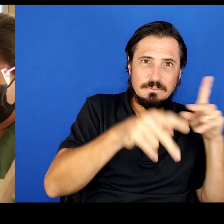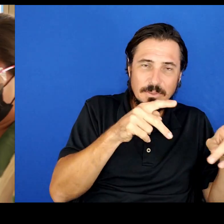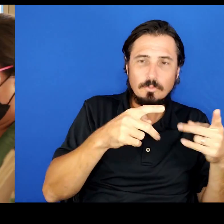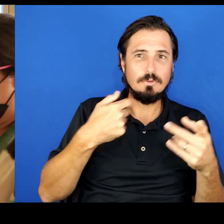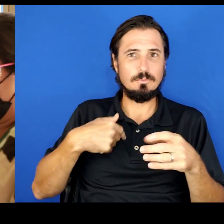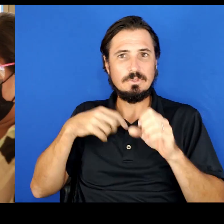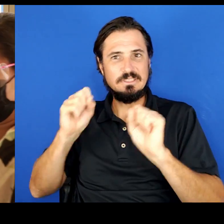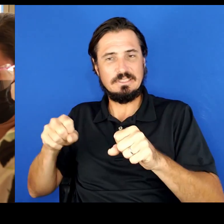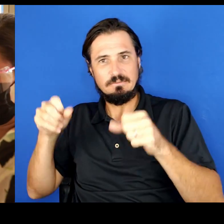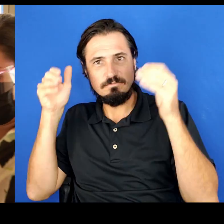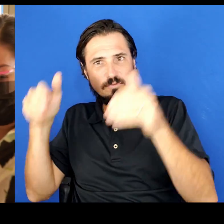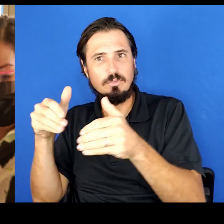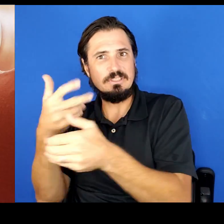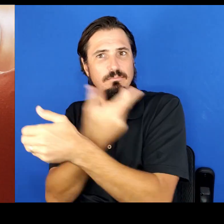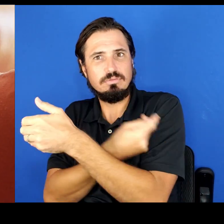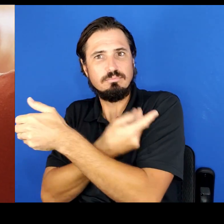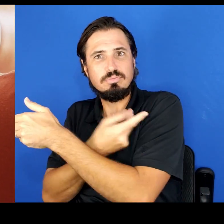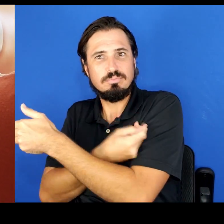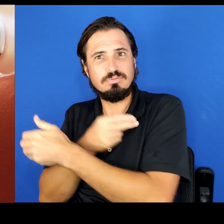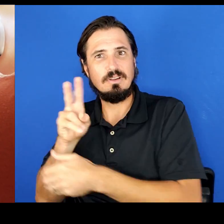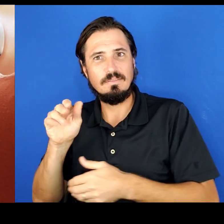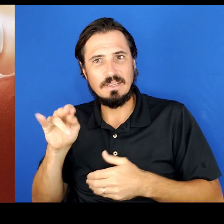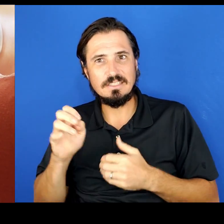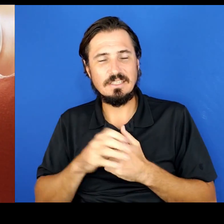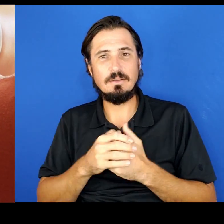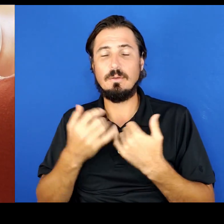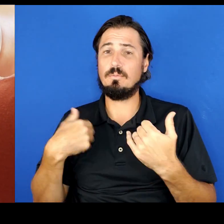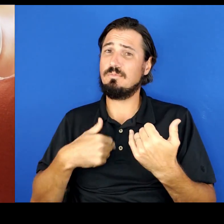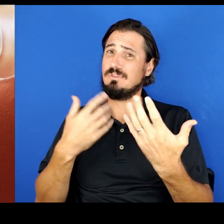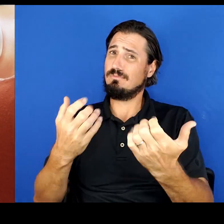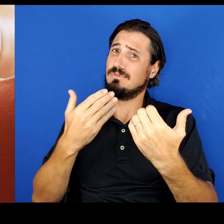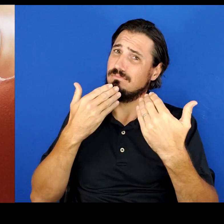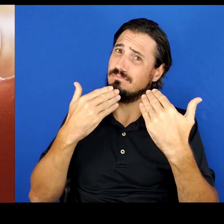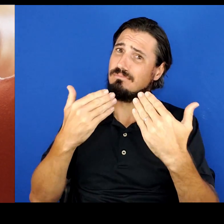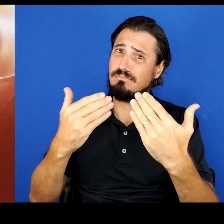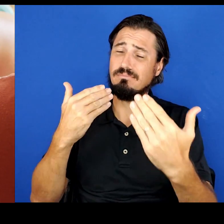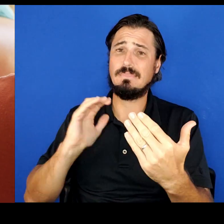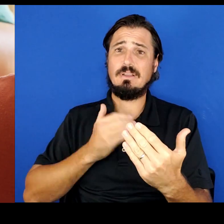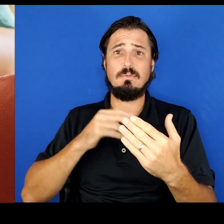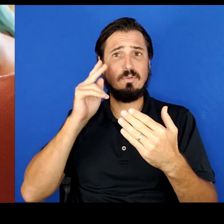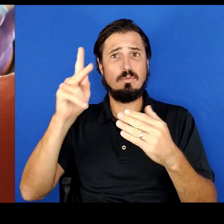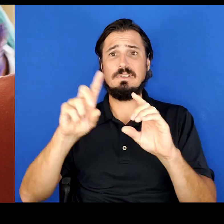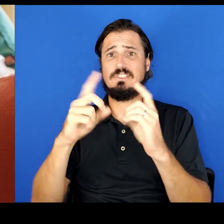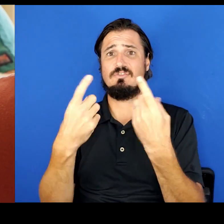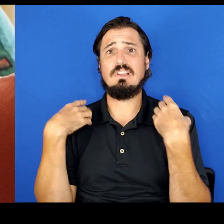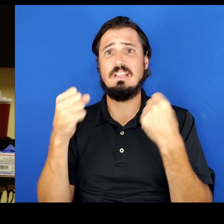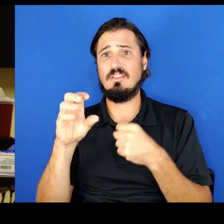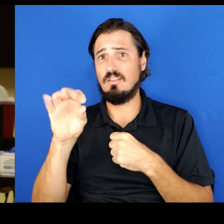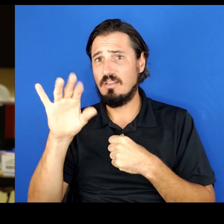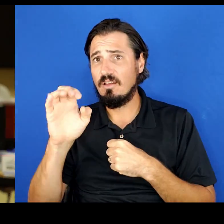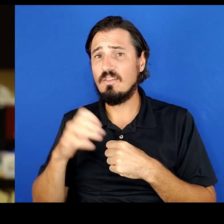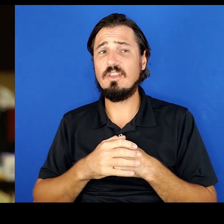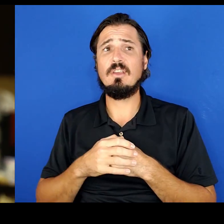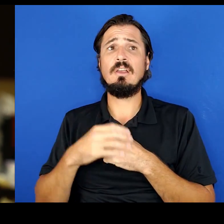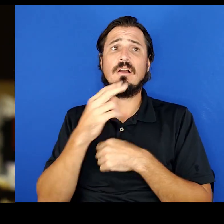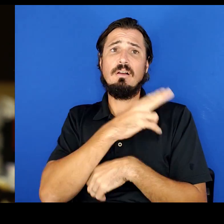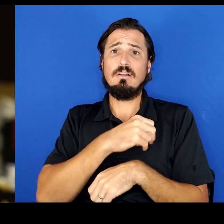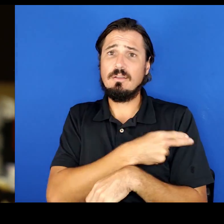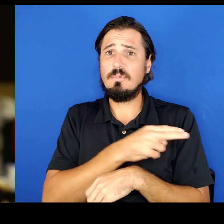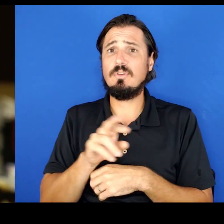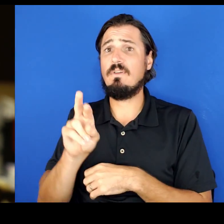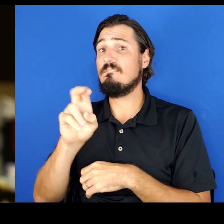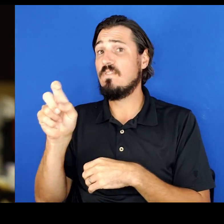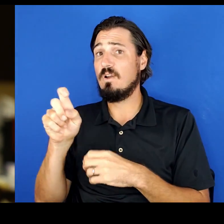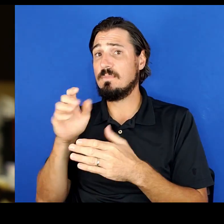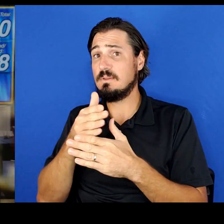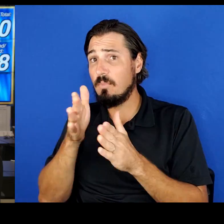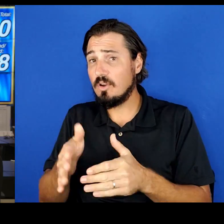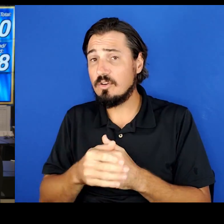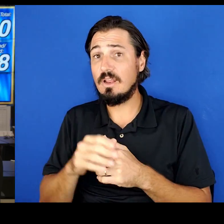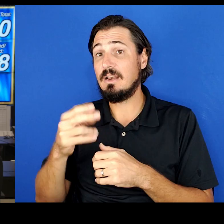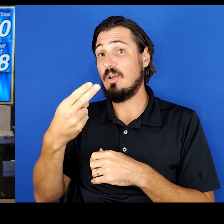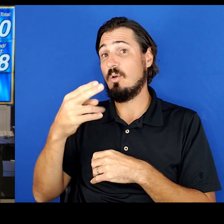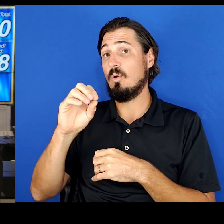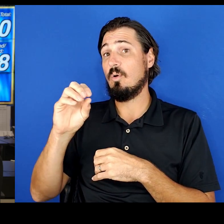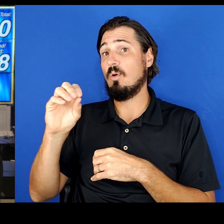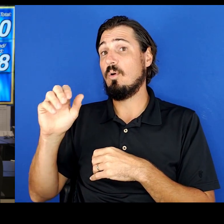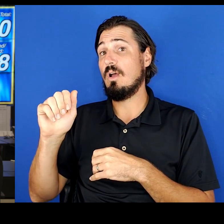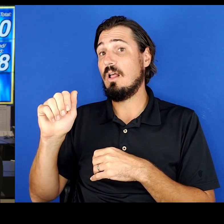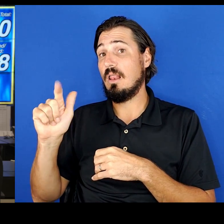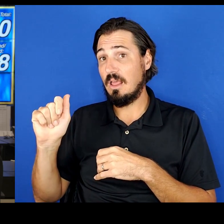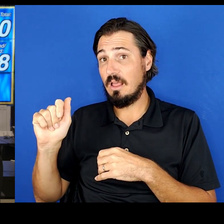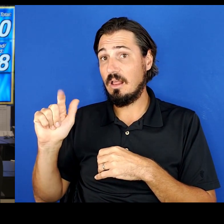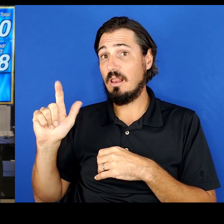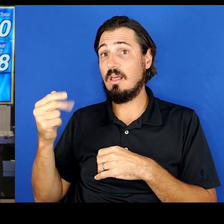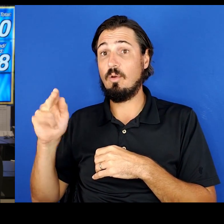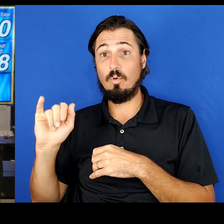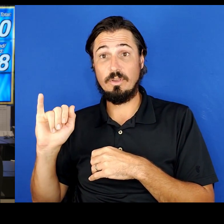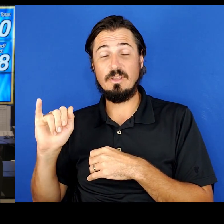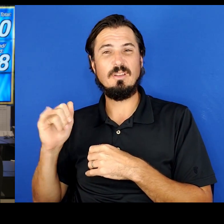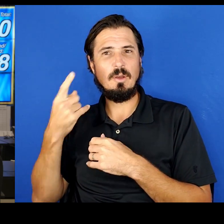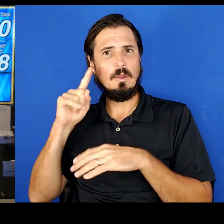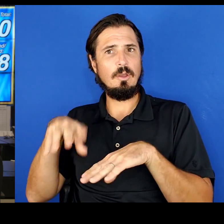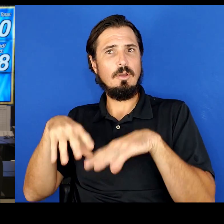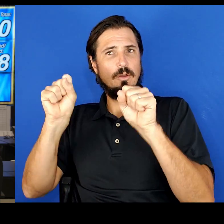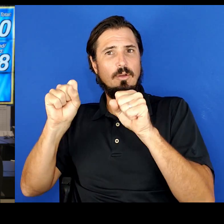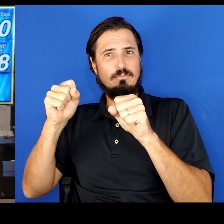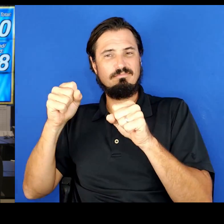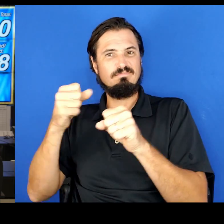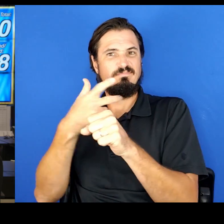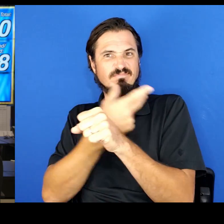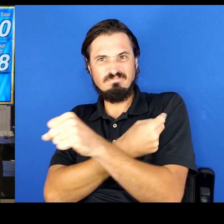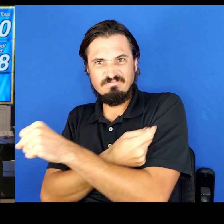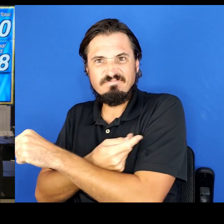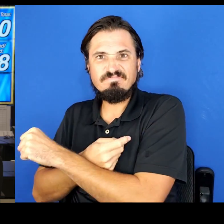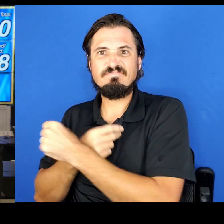We’d like to take this opportunity to extend our gratitude to our Kaua‘i District Health Office, our hospital and pharmacy partners, and Ho‘ola Lahui for hosting vaccine distributions. Mahalo to the